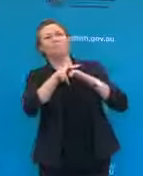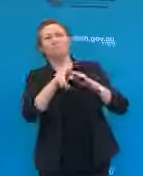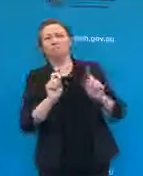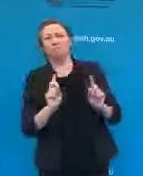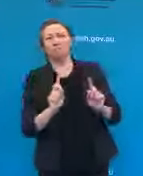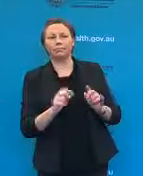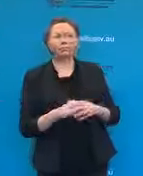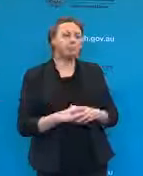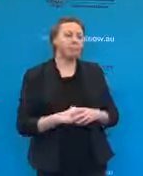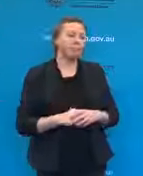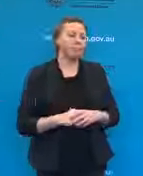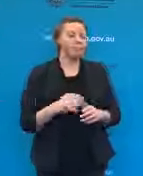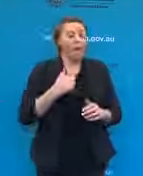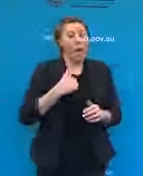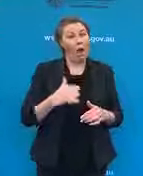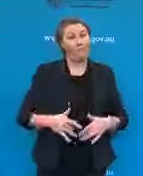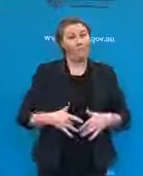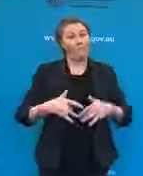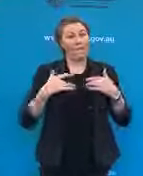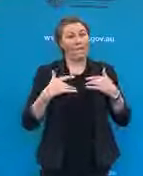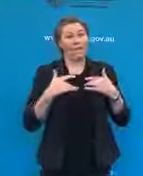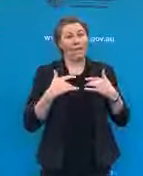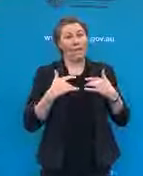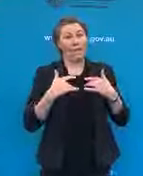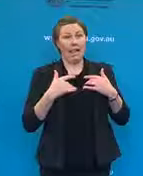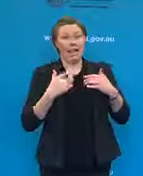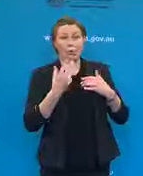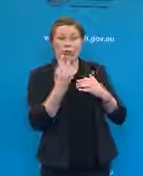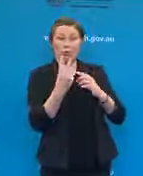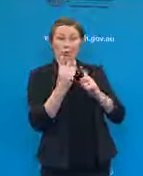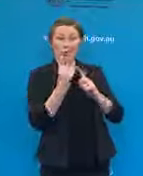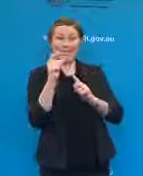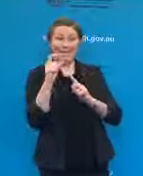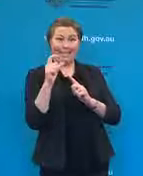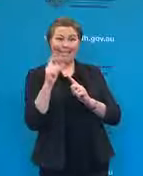best estimate is around 2 percent, is the death rate and that's why, whilst the